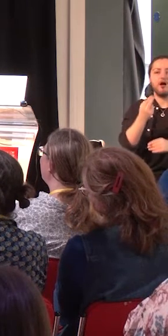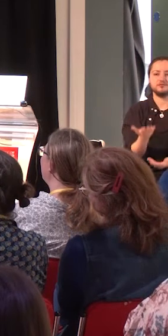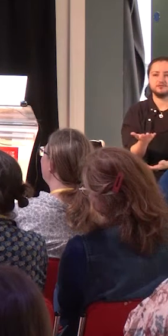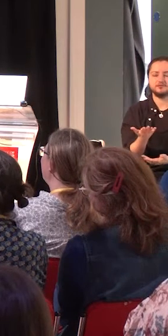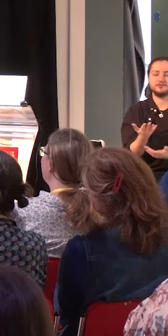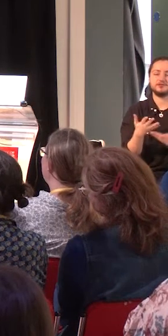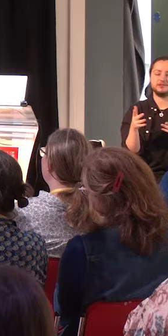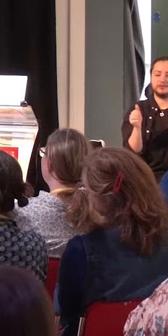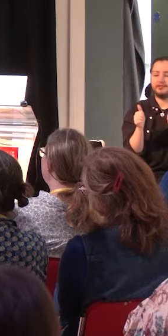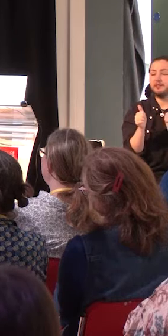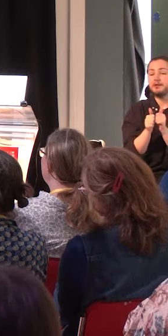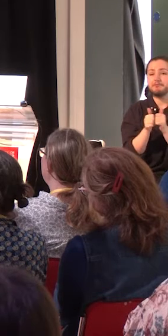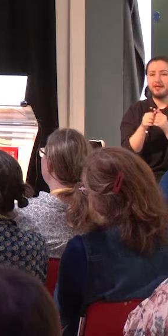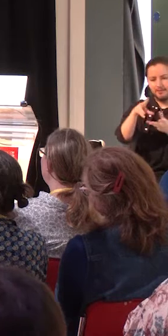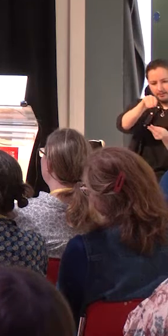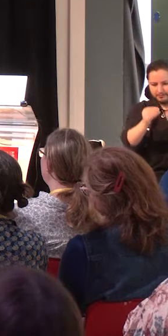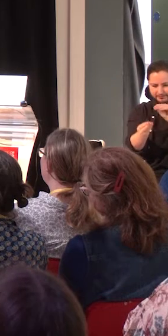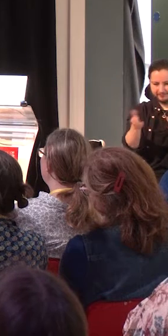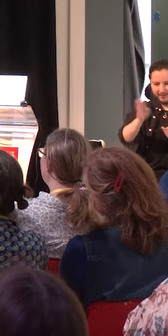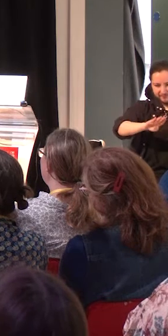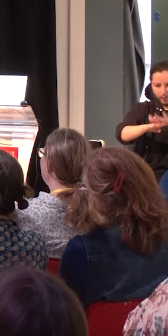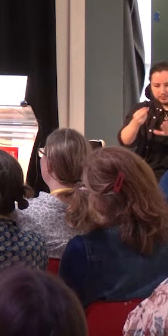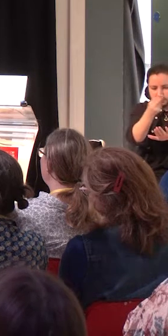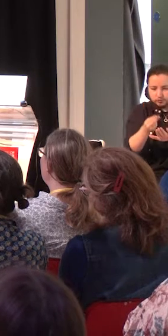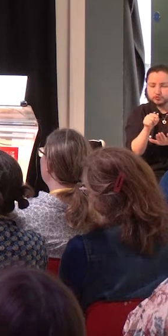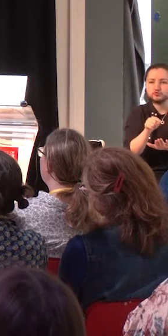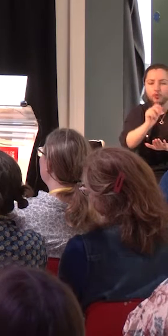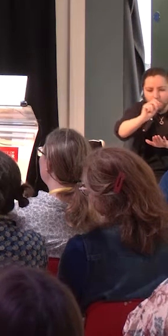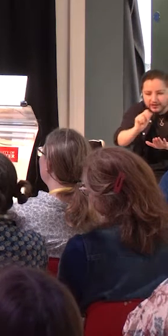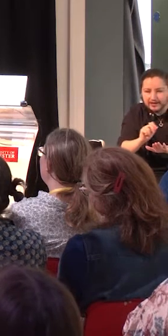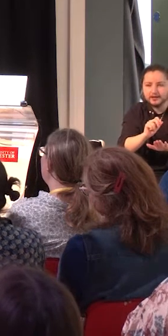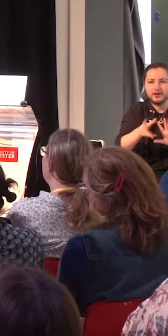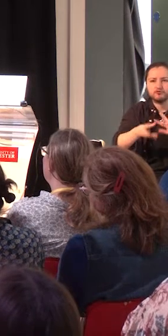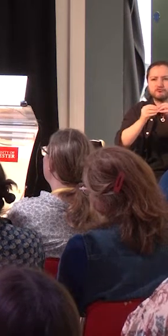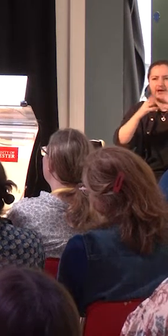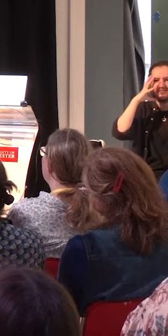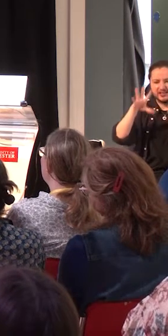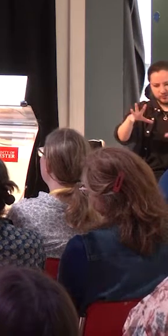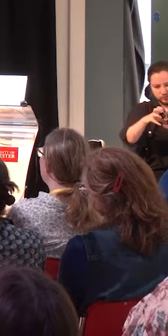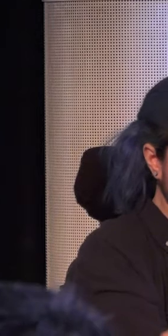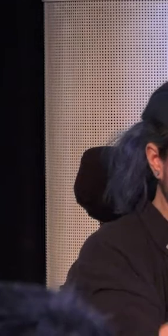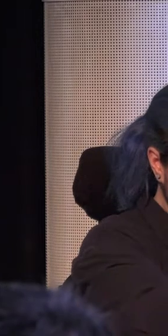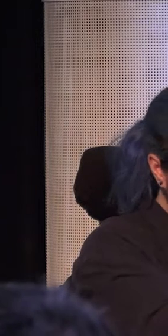with paper manipulation, folding and drawing, making faces scrunched up out of paper.